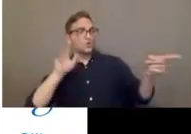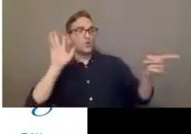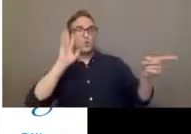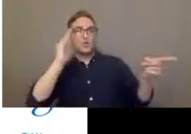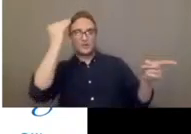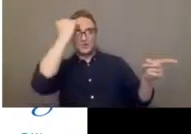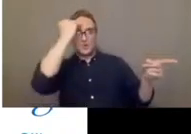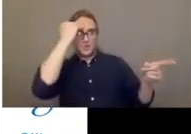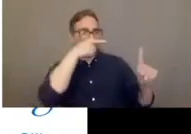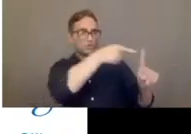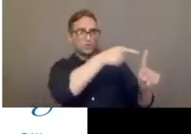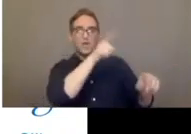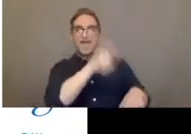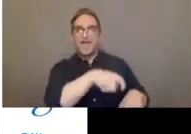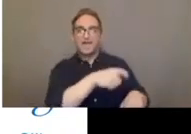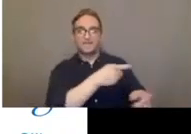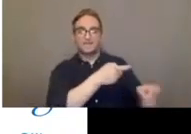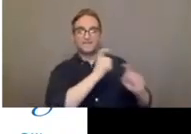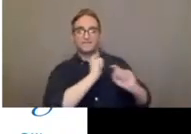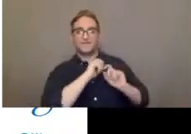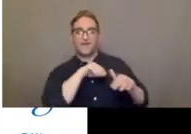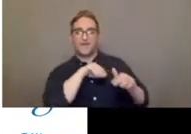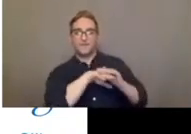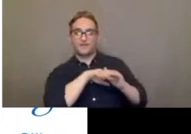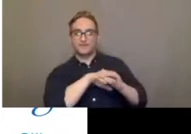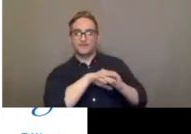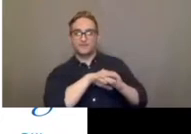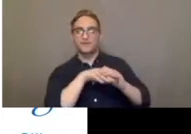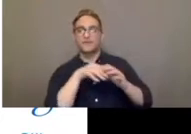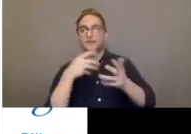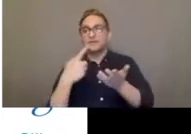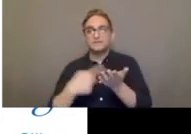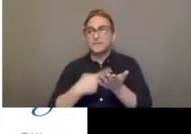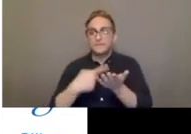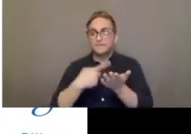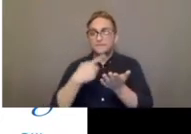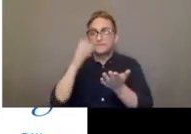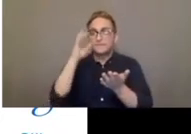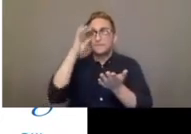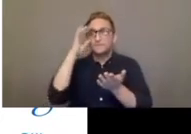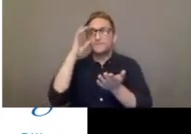me all these accommodations. And employers don't have that knowledge.